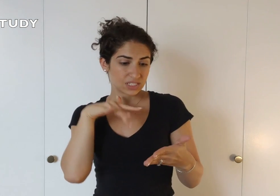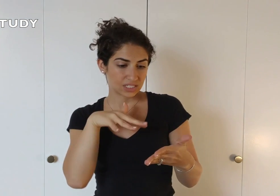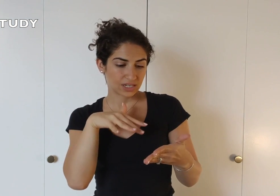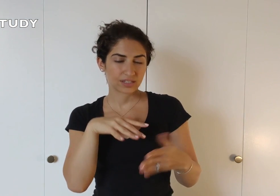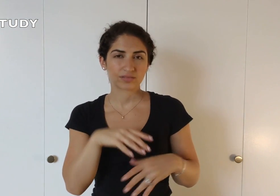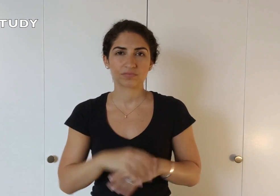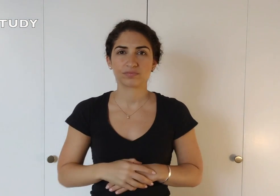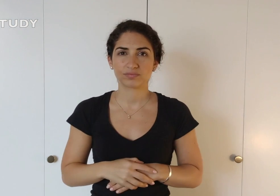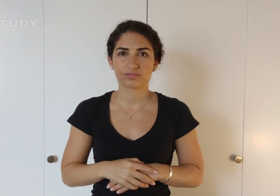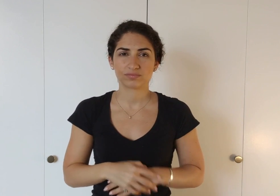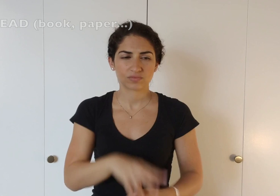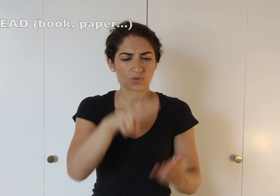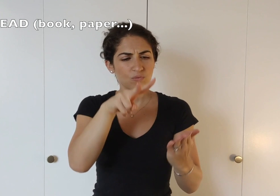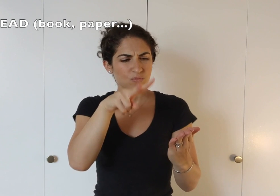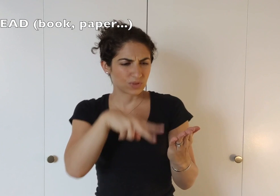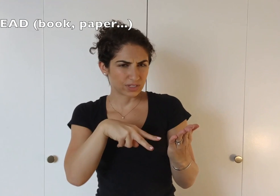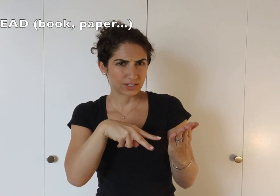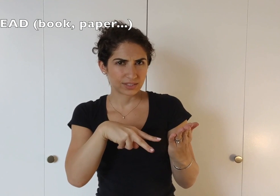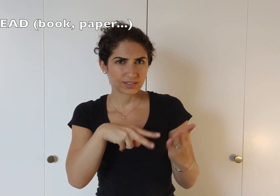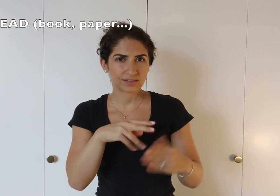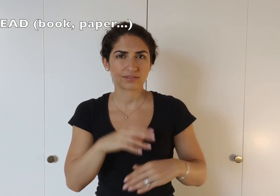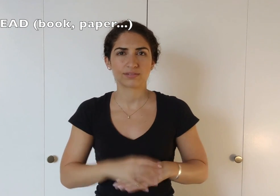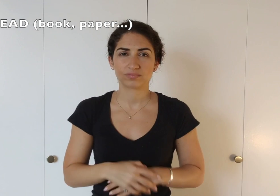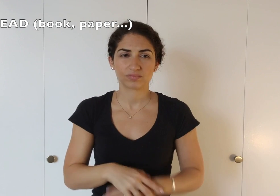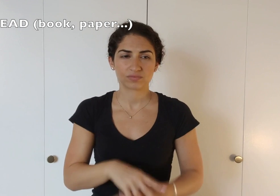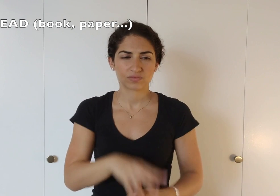STUDY READ